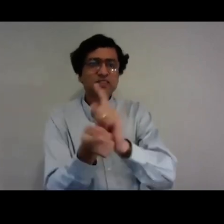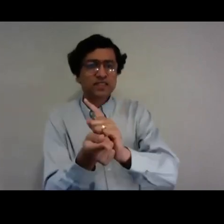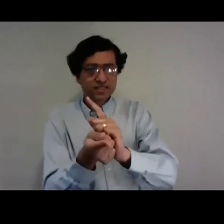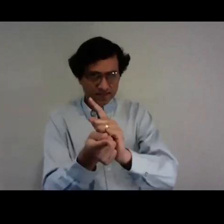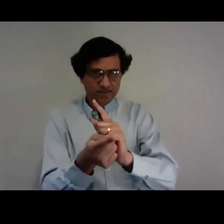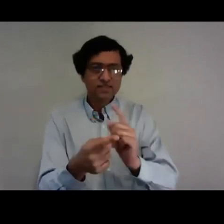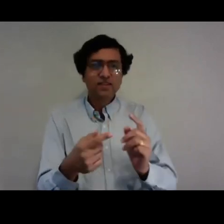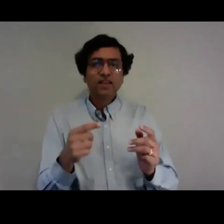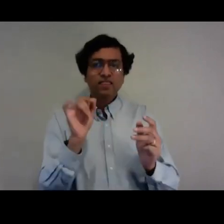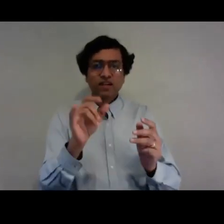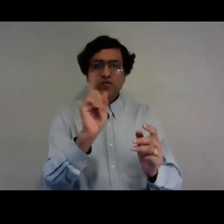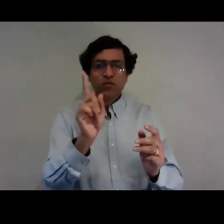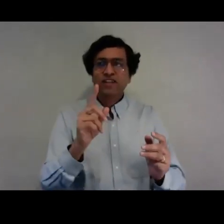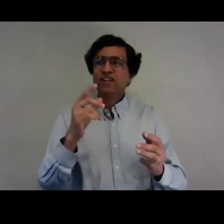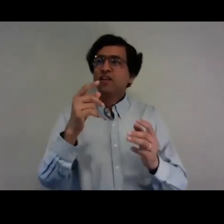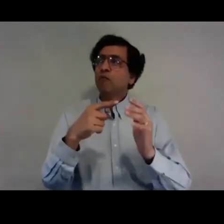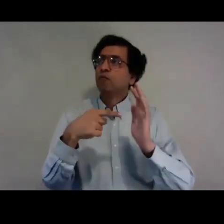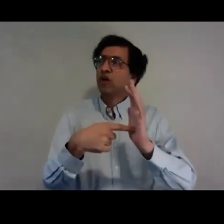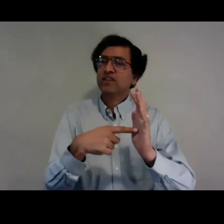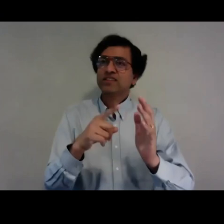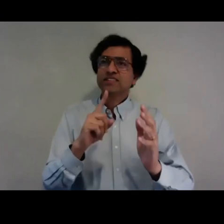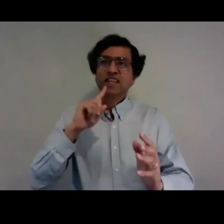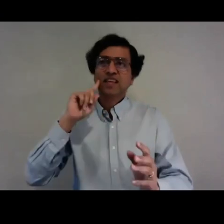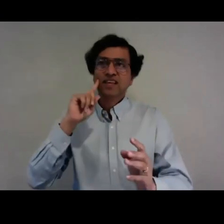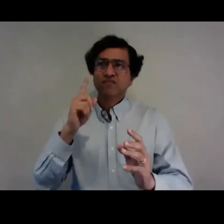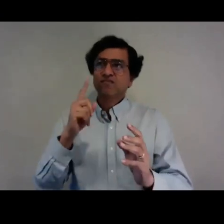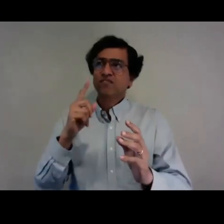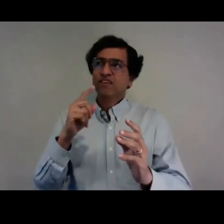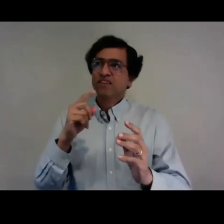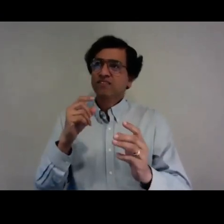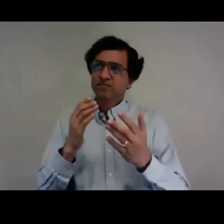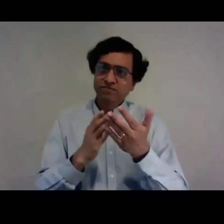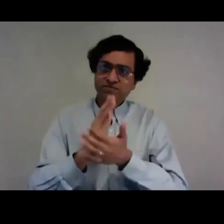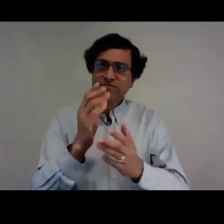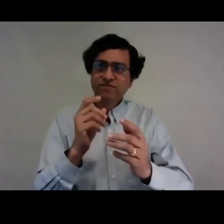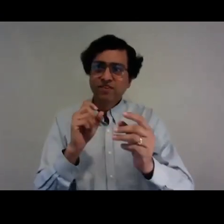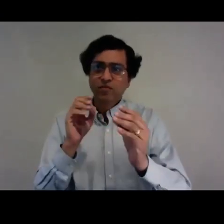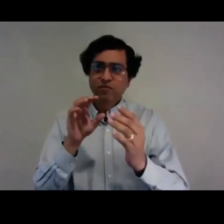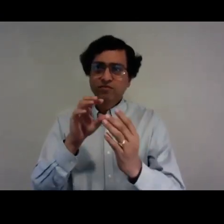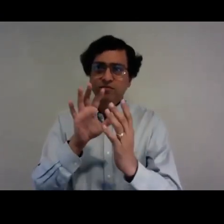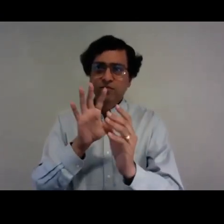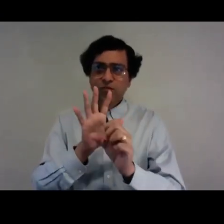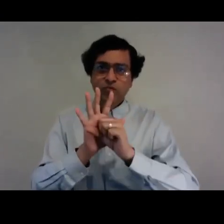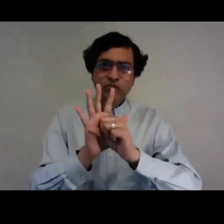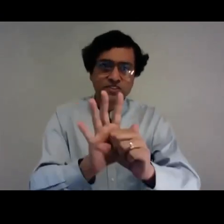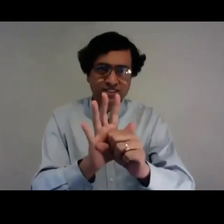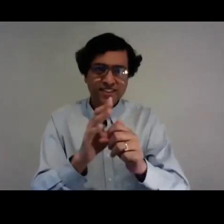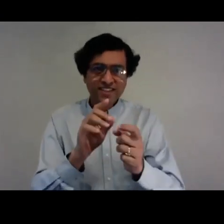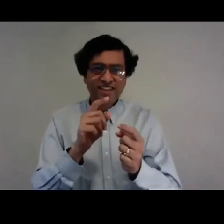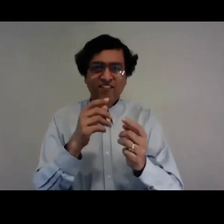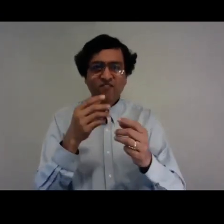So we are trying to build a business case to convince users of the benefits of this.